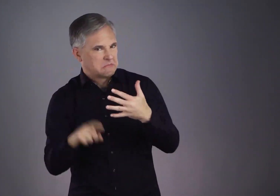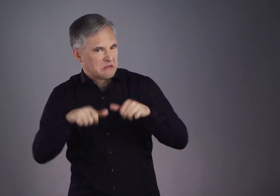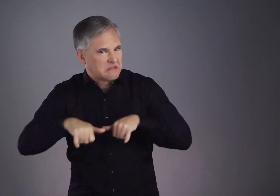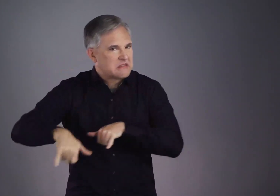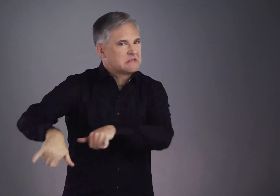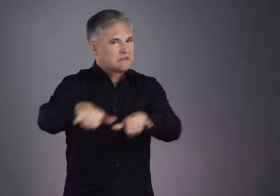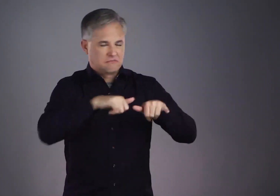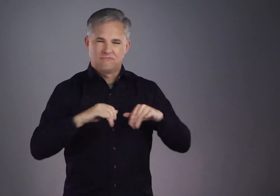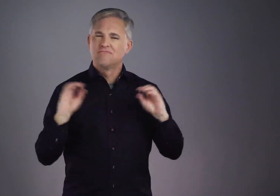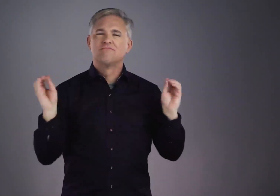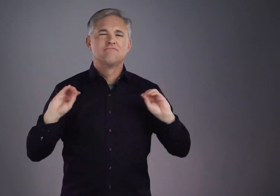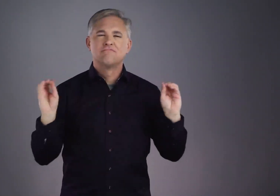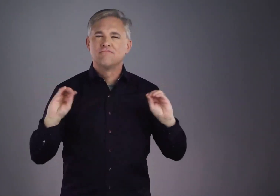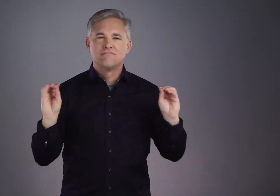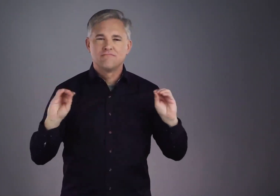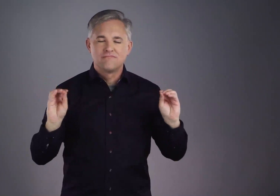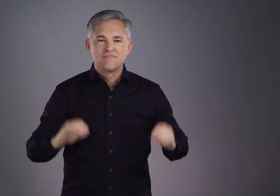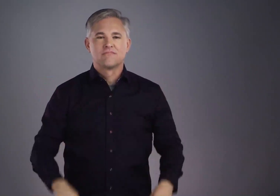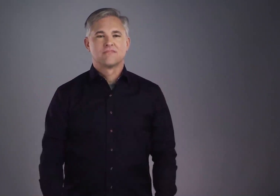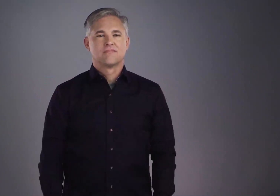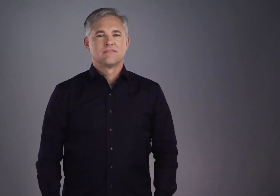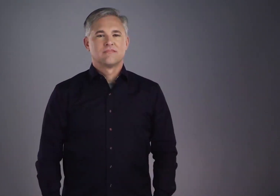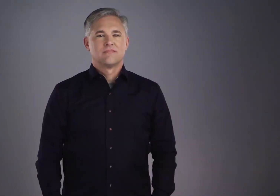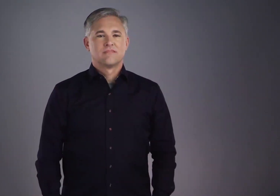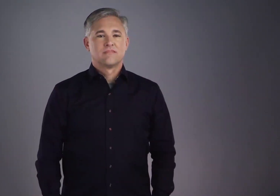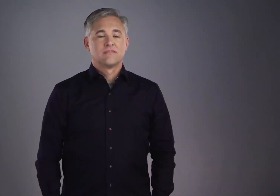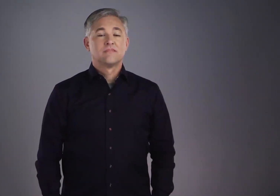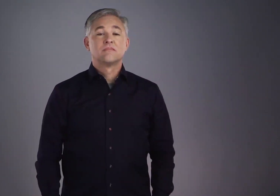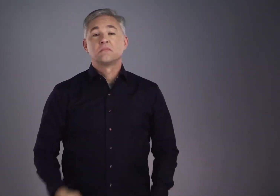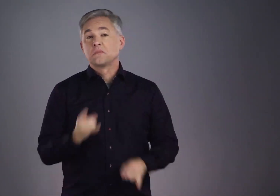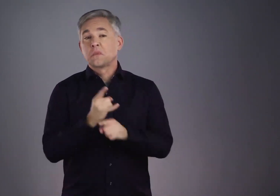Any two or three alcoholics gathered together for sobriety